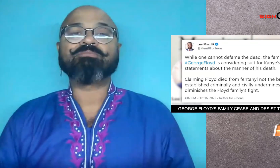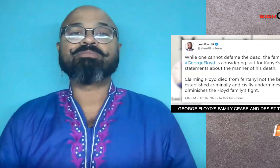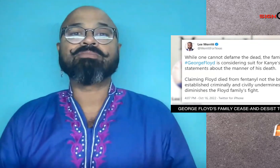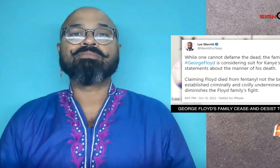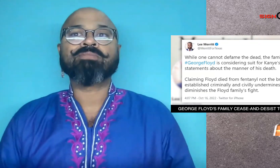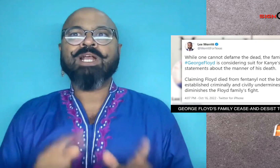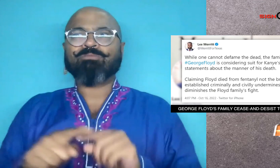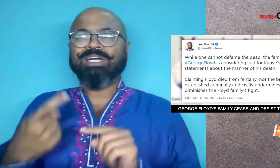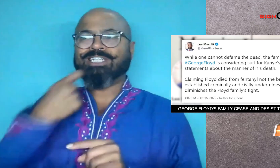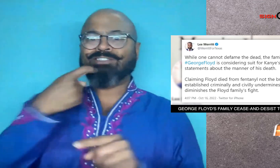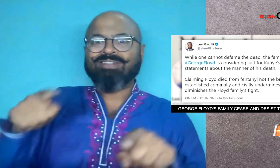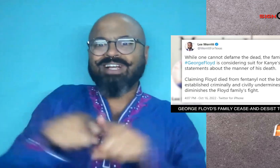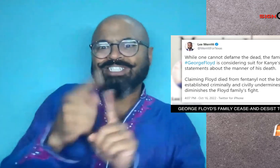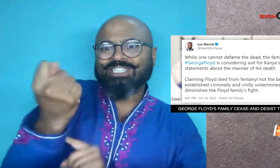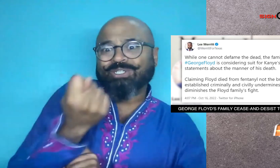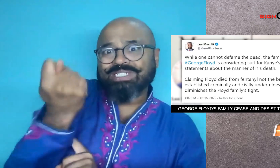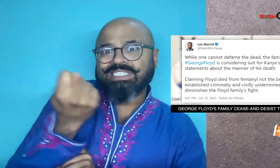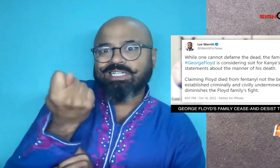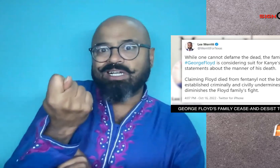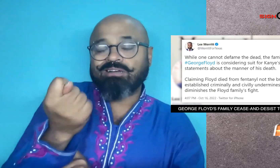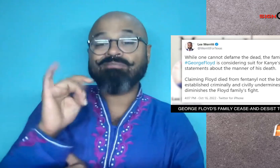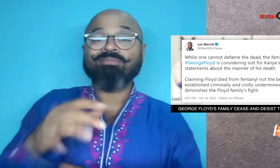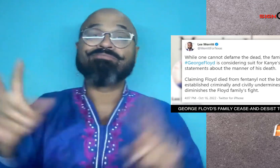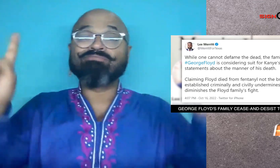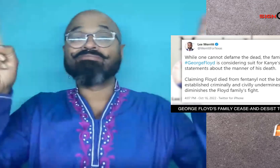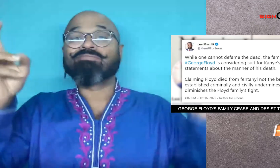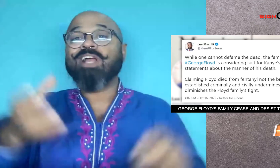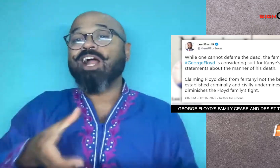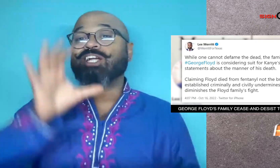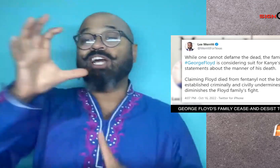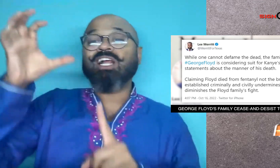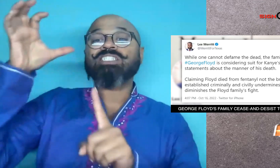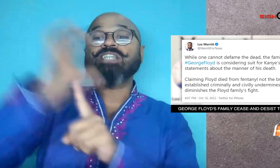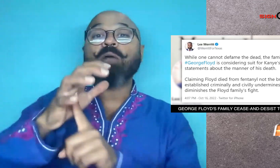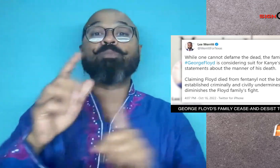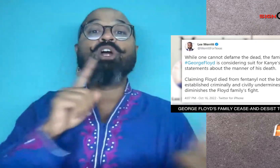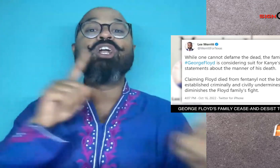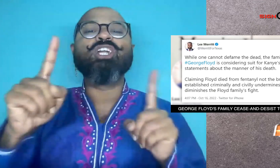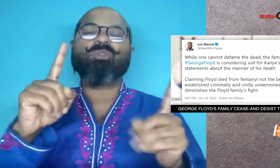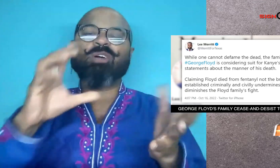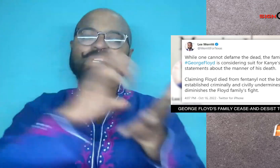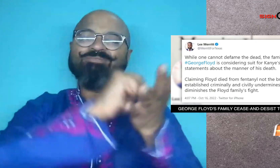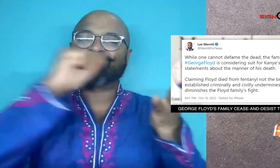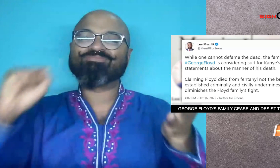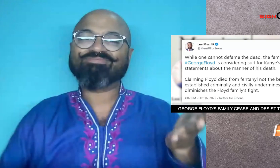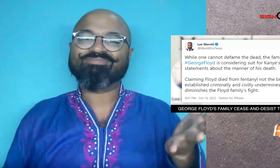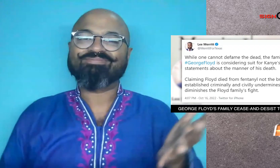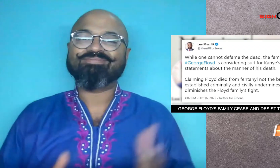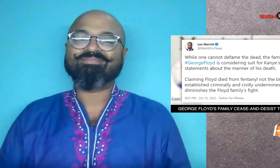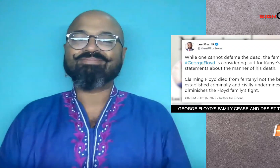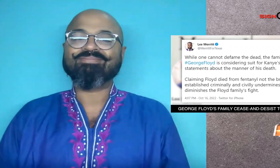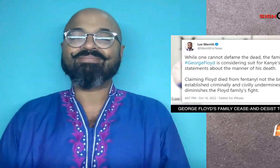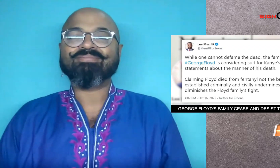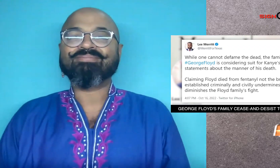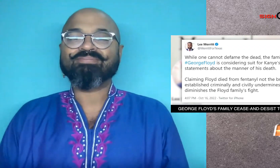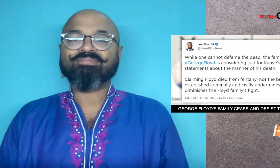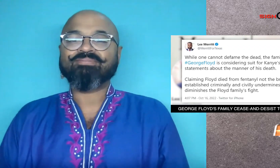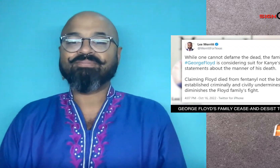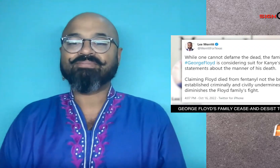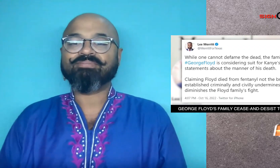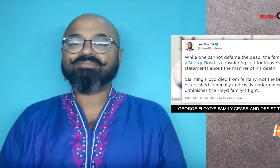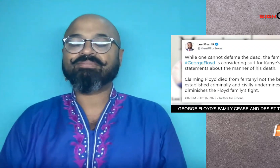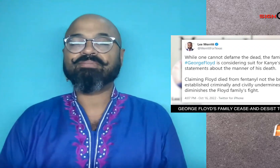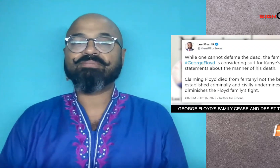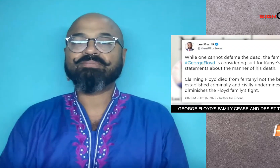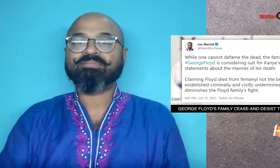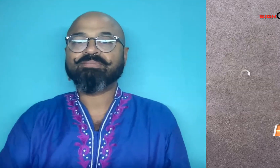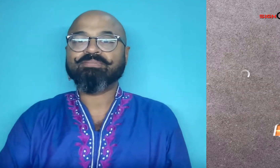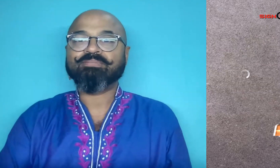word yet from the rapper regarding the letter But as of Tuesday, the "Drink Champs" interview